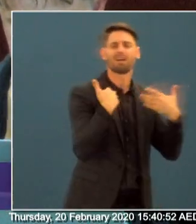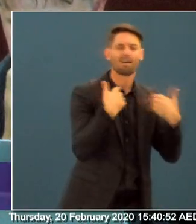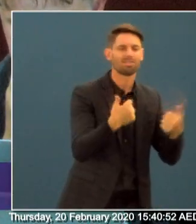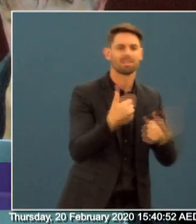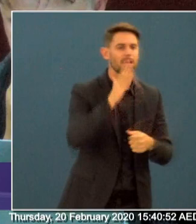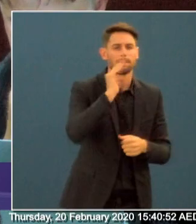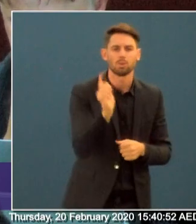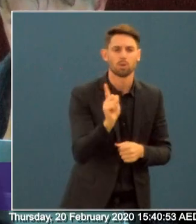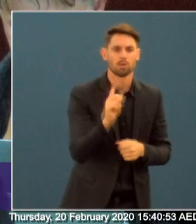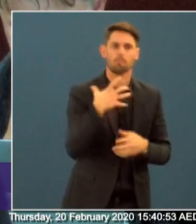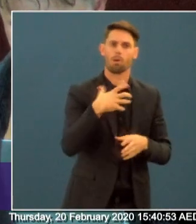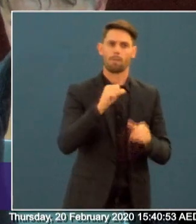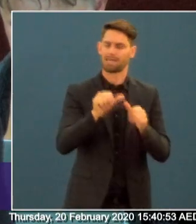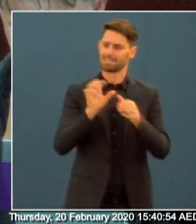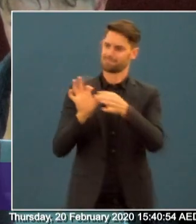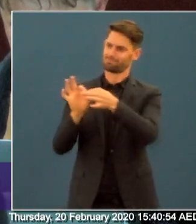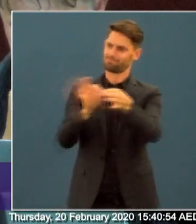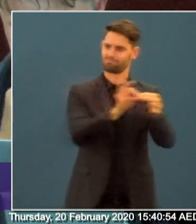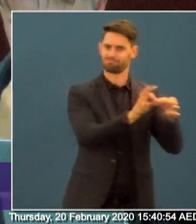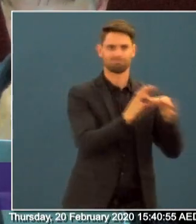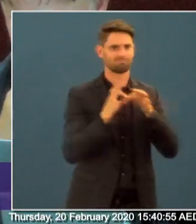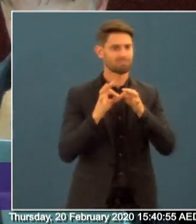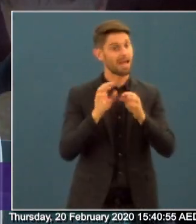and disability services and health services on the other?